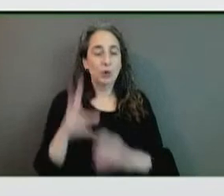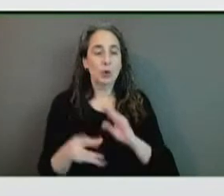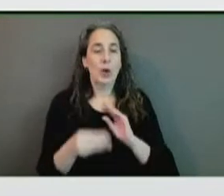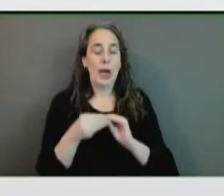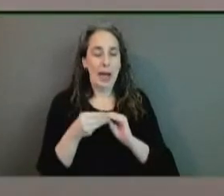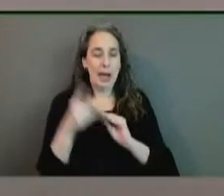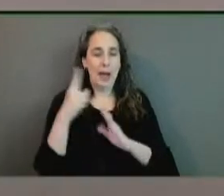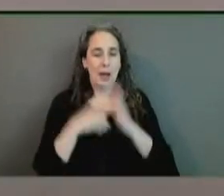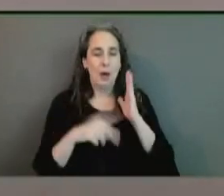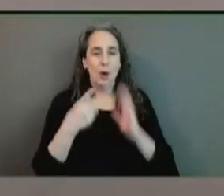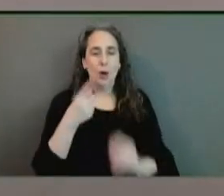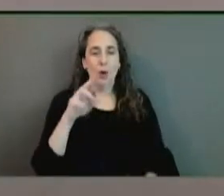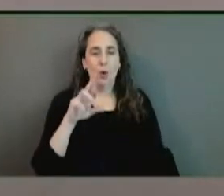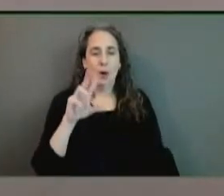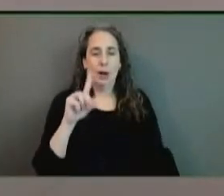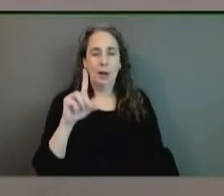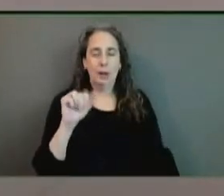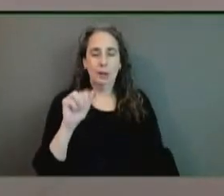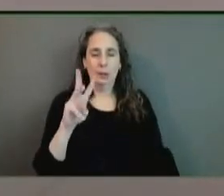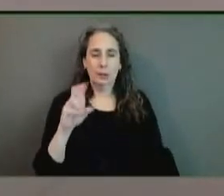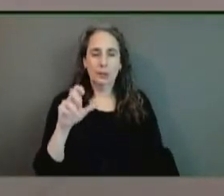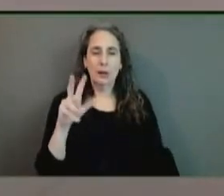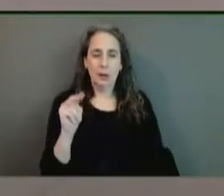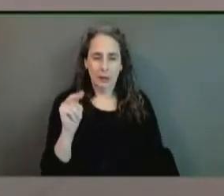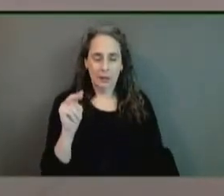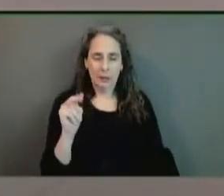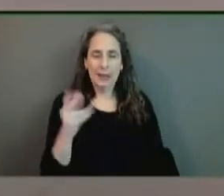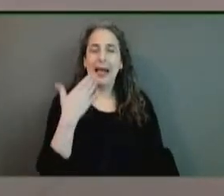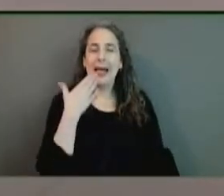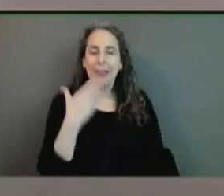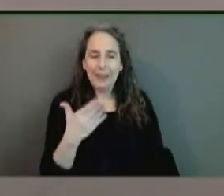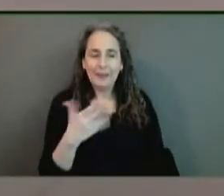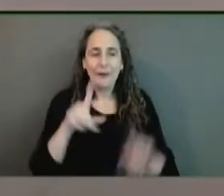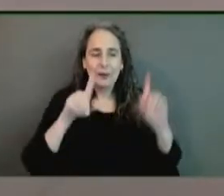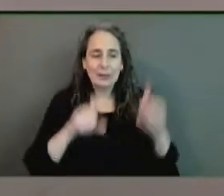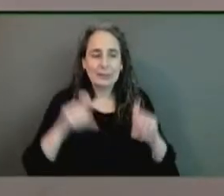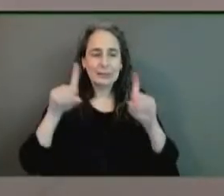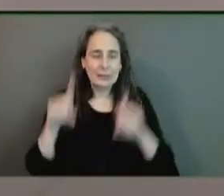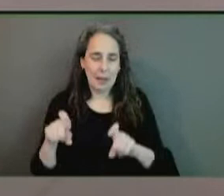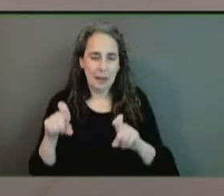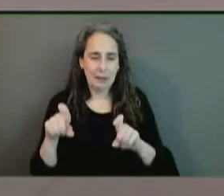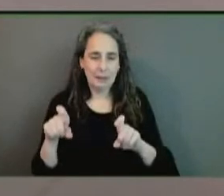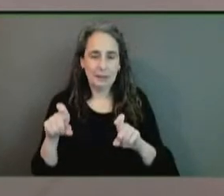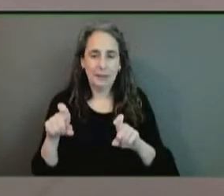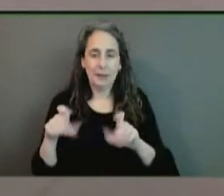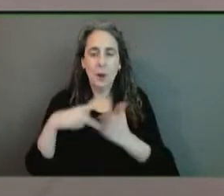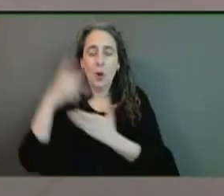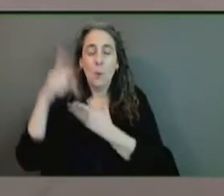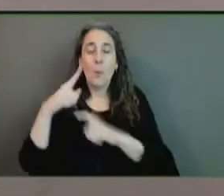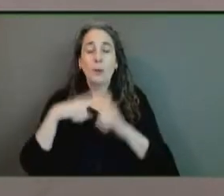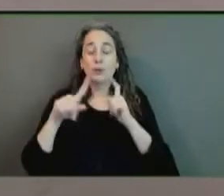Thank you very much, Chris. I just wanted to add on to Dr Dawson said thank you for giving an overview of our testing